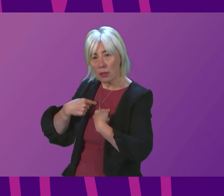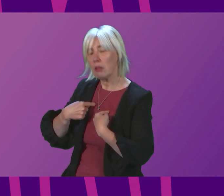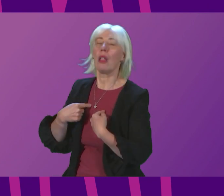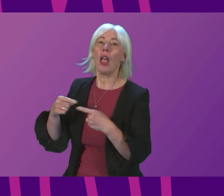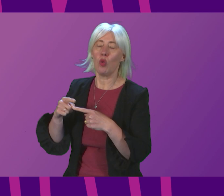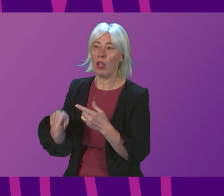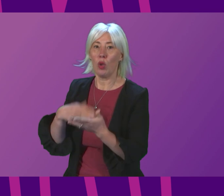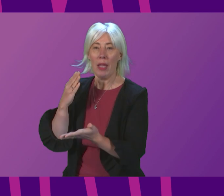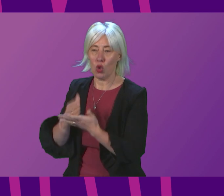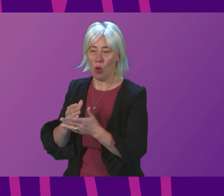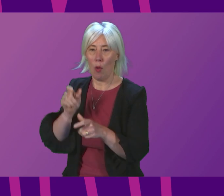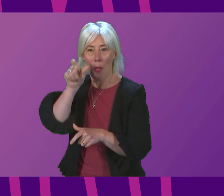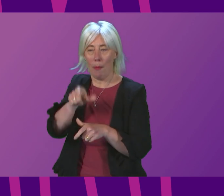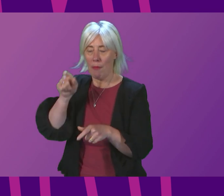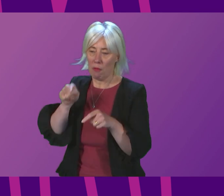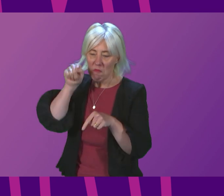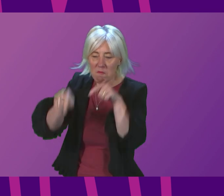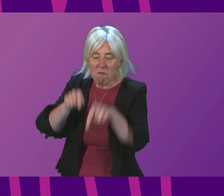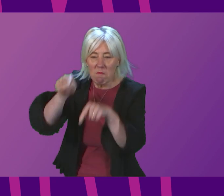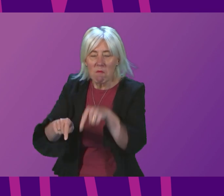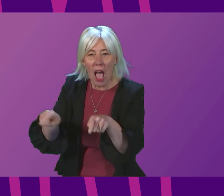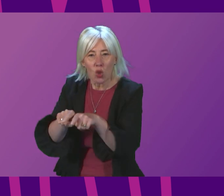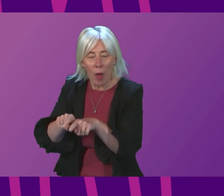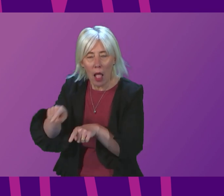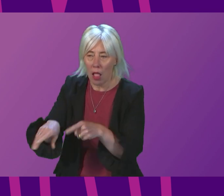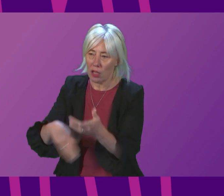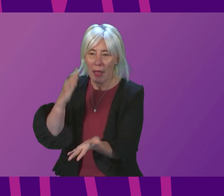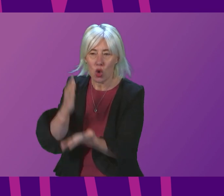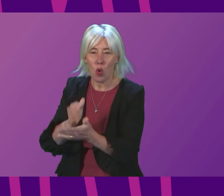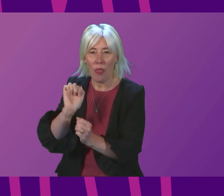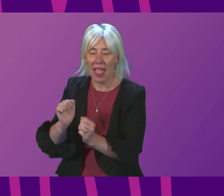those who commit these dreadful crimes face up to the consequences of their actions.